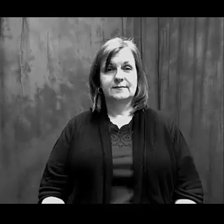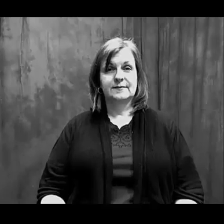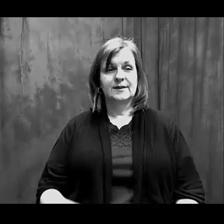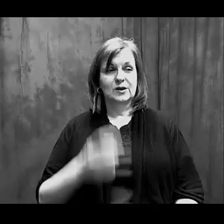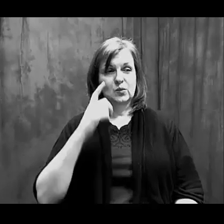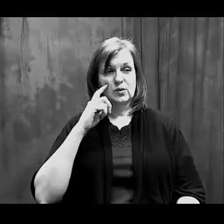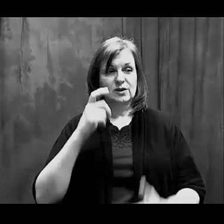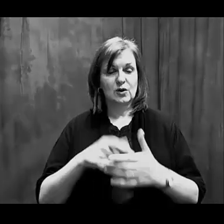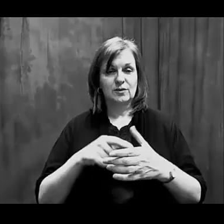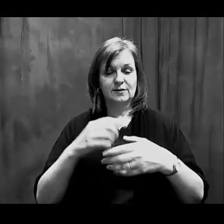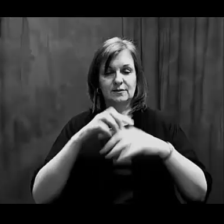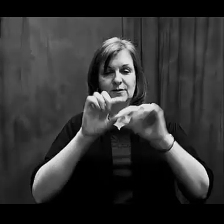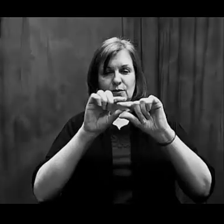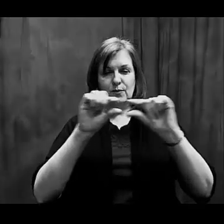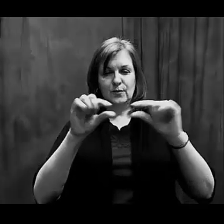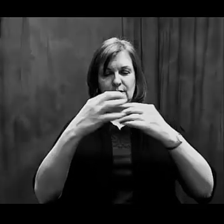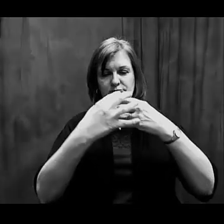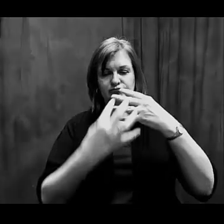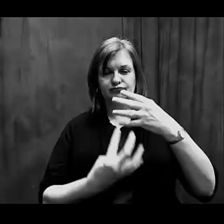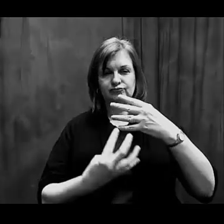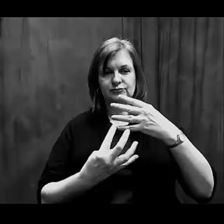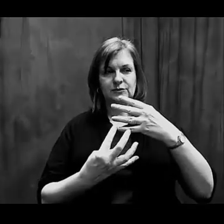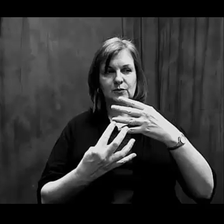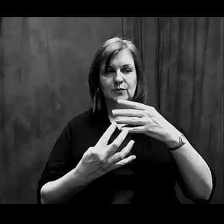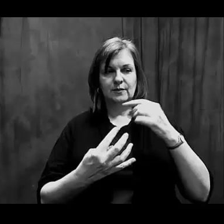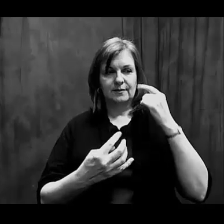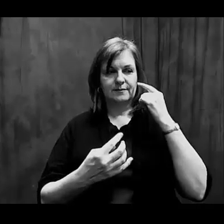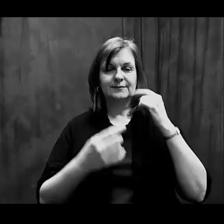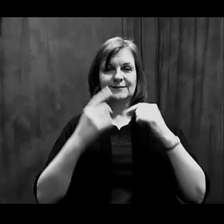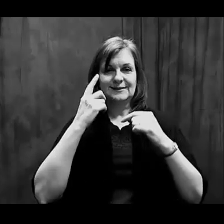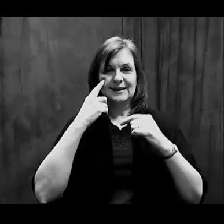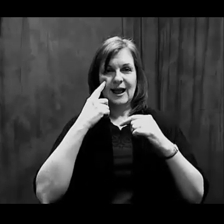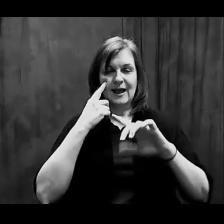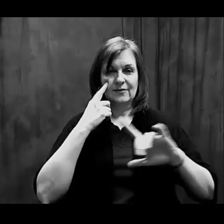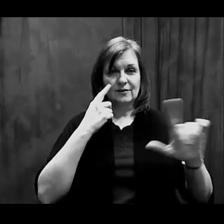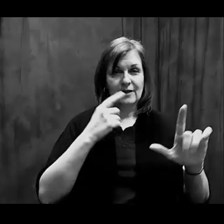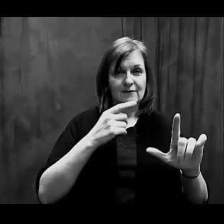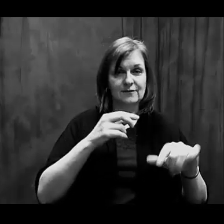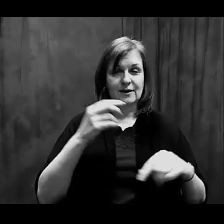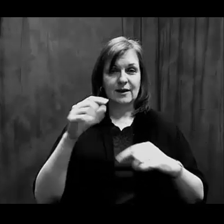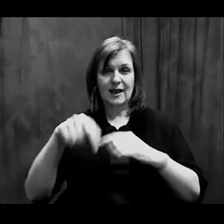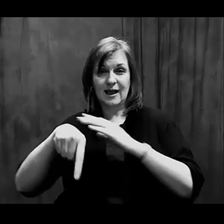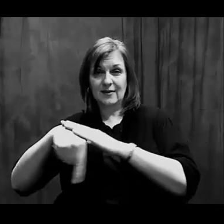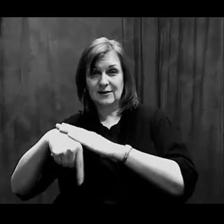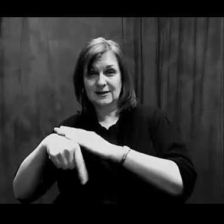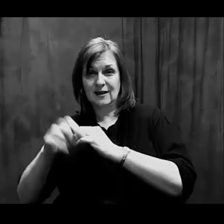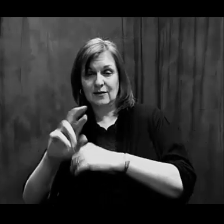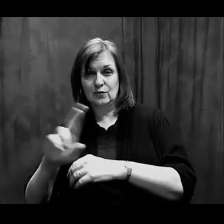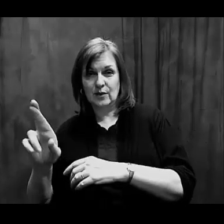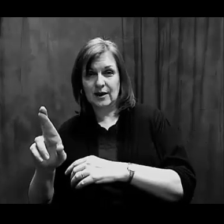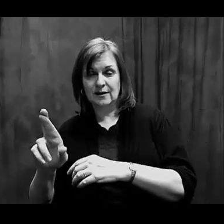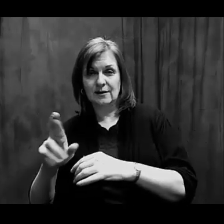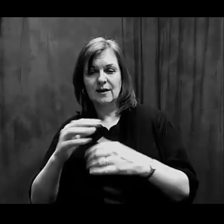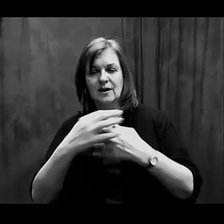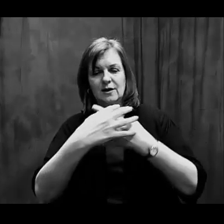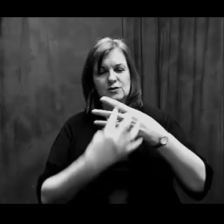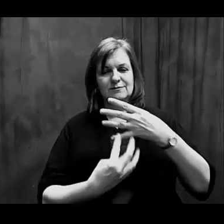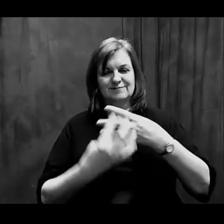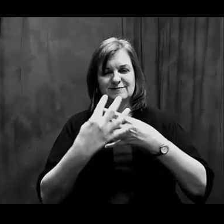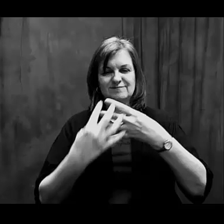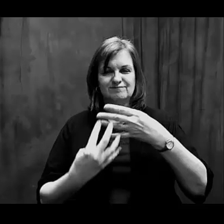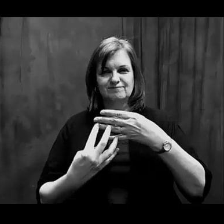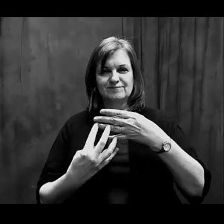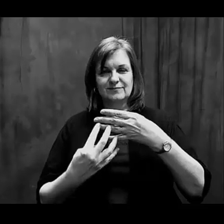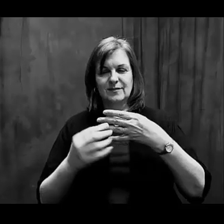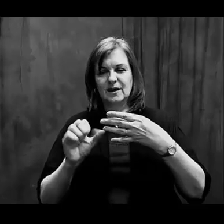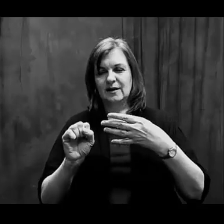but the somites here you see with the oritentation an eye here and a tail bud here the somites